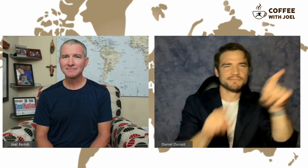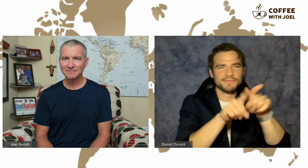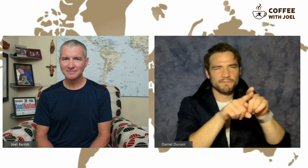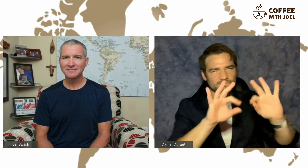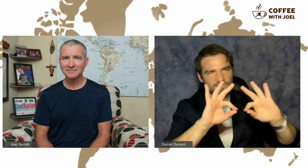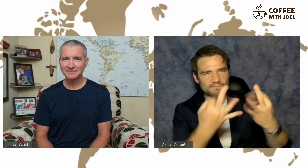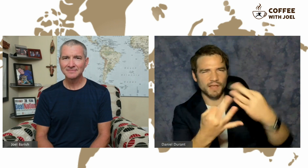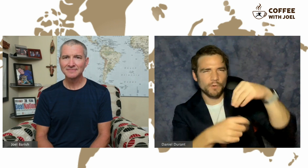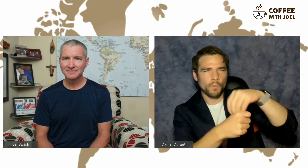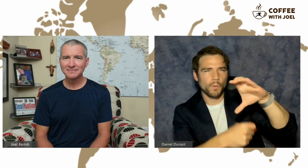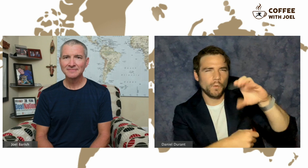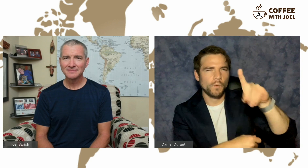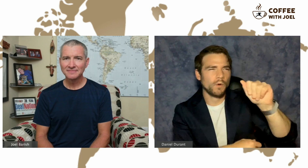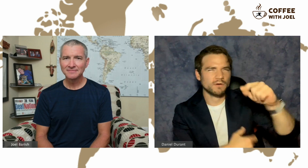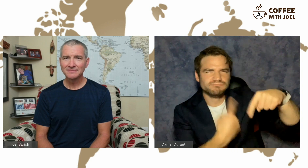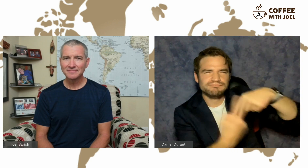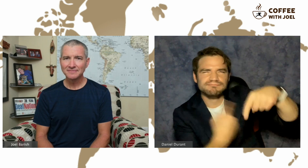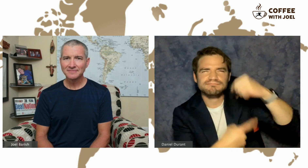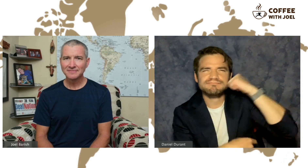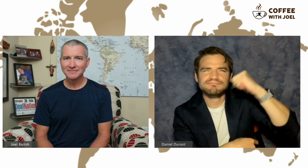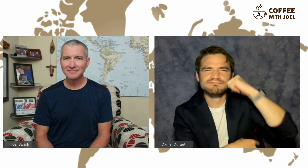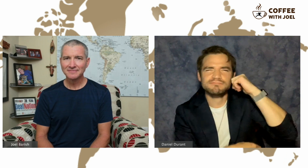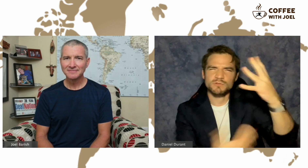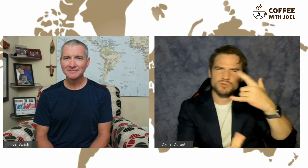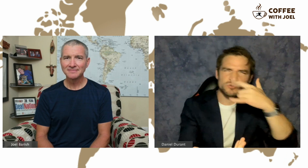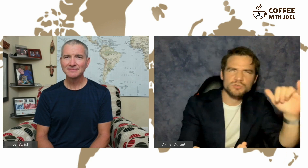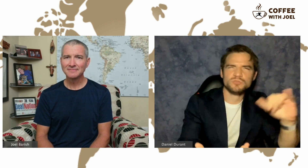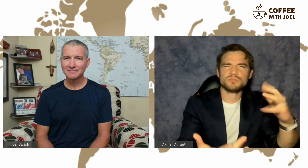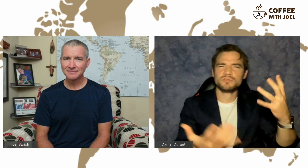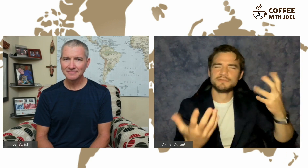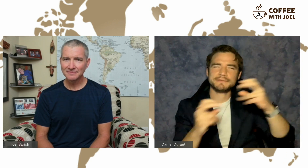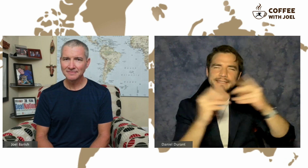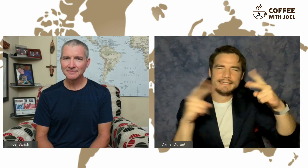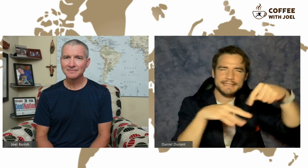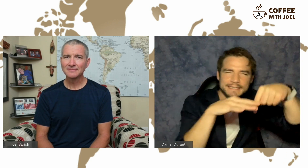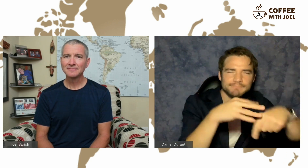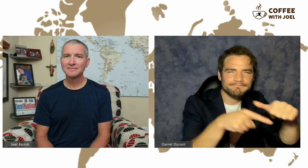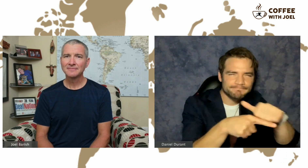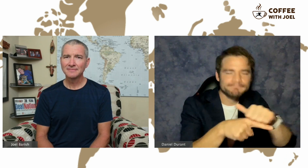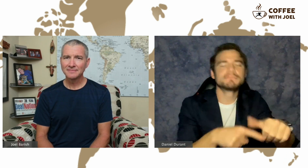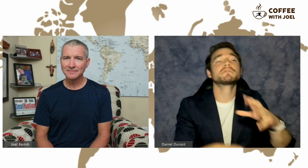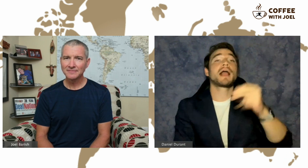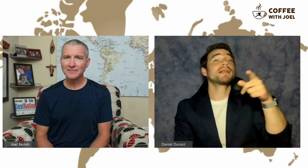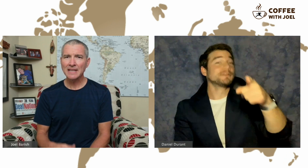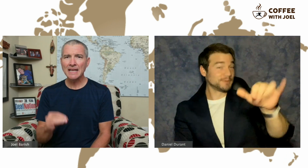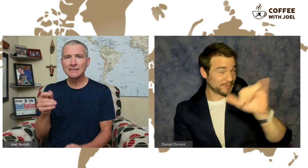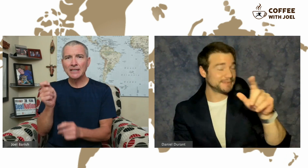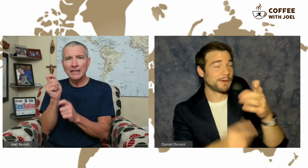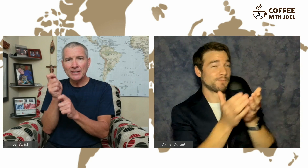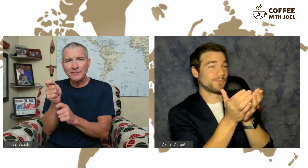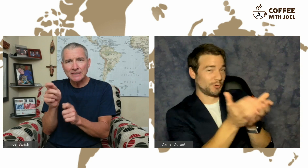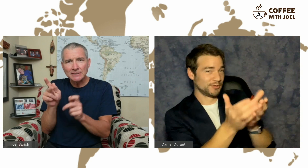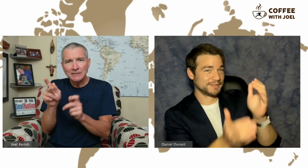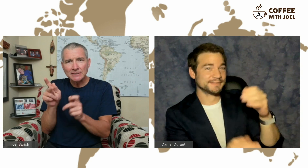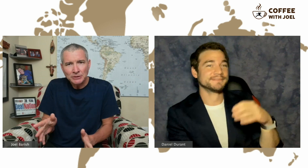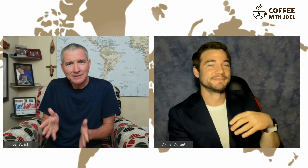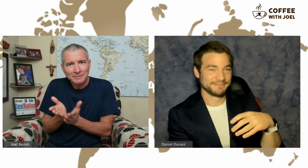in our daily lives and imagine what it would look like in real life, so we practiced that. Also, with the boat…